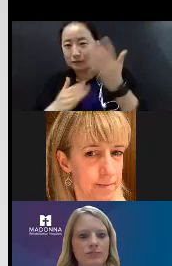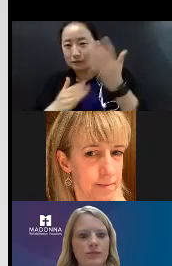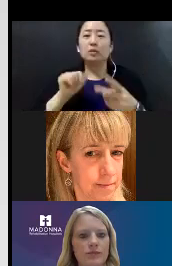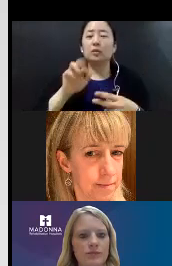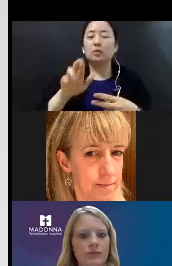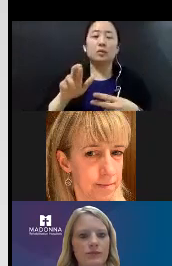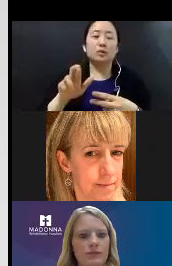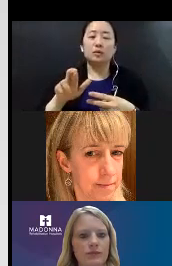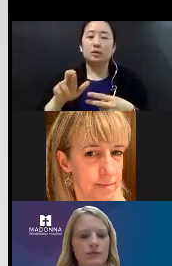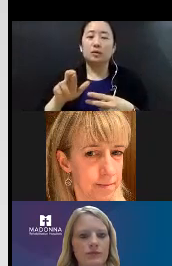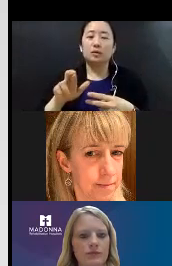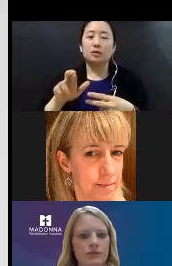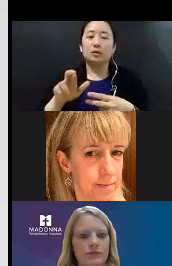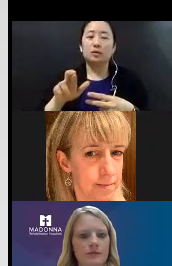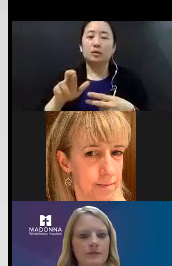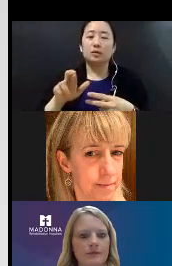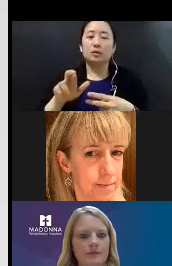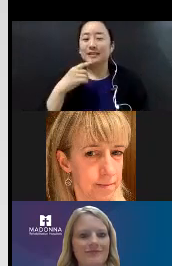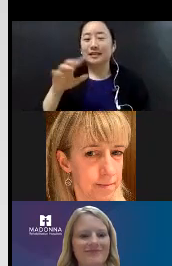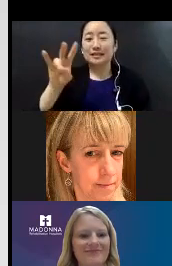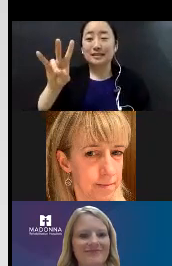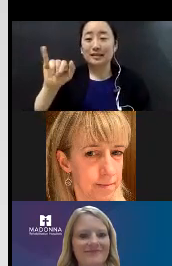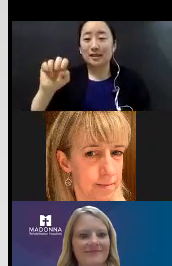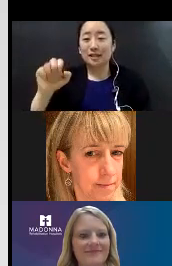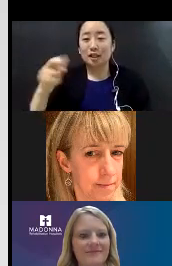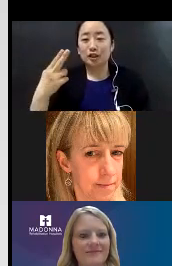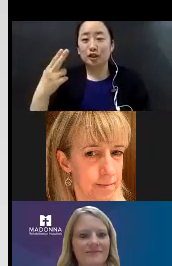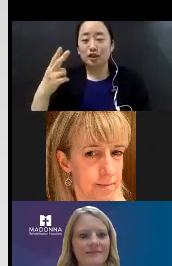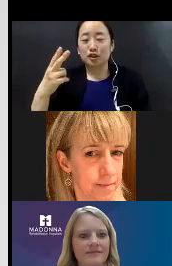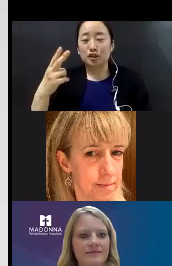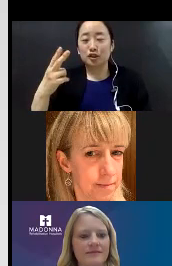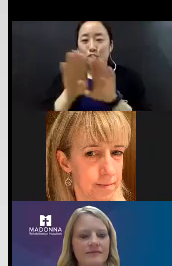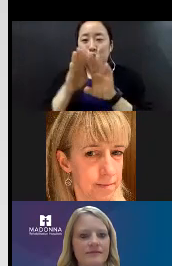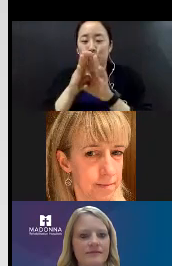I GUESS 7-INCH DOORWAY OR 5-FOOT TUB THRESHOLD THAT